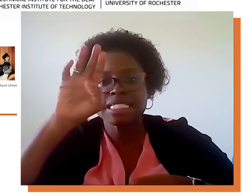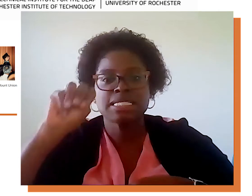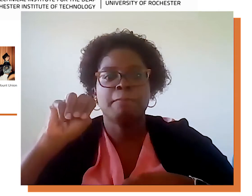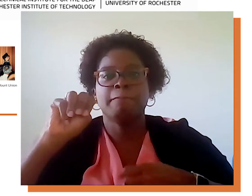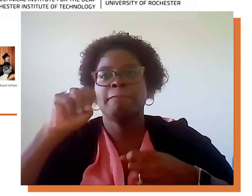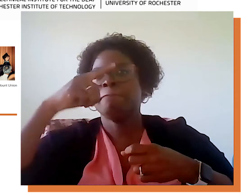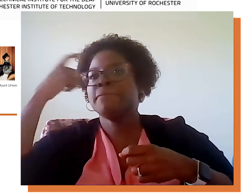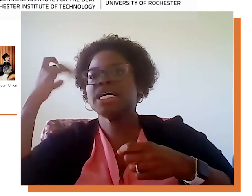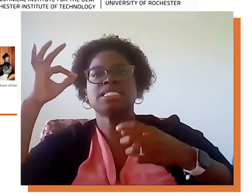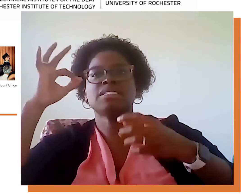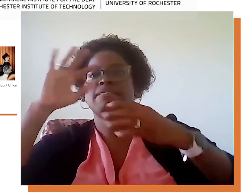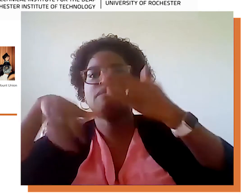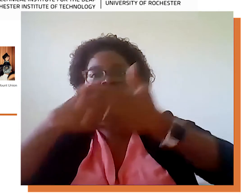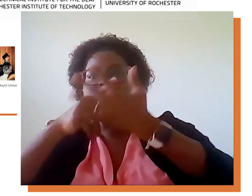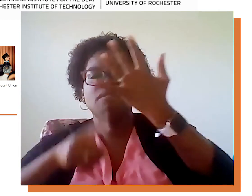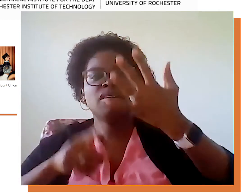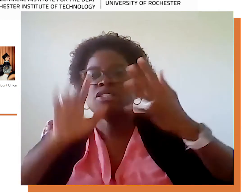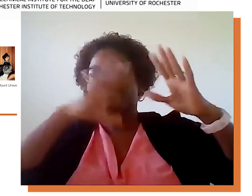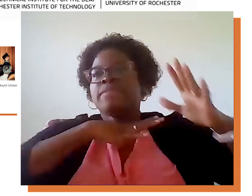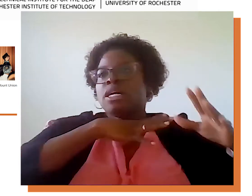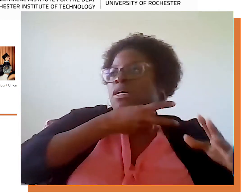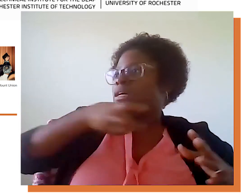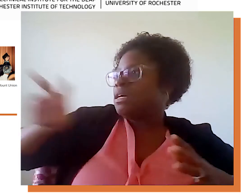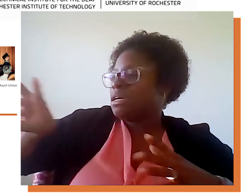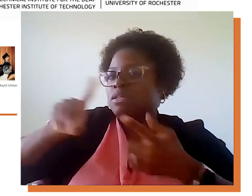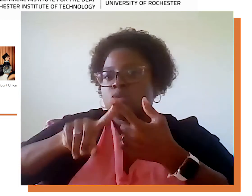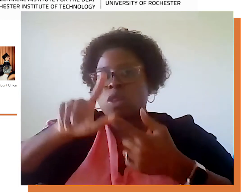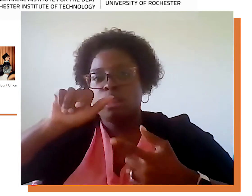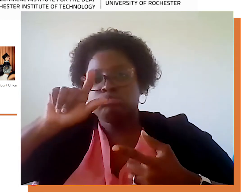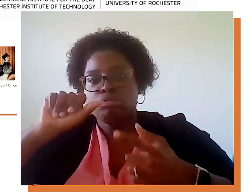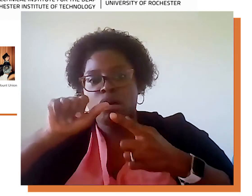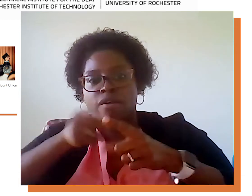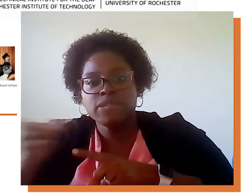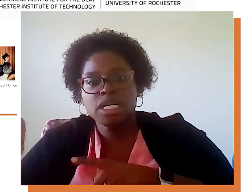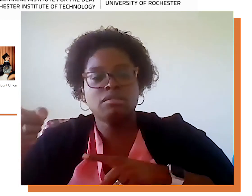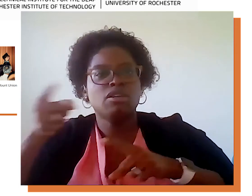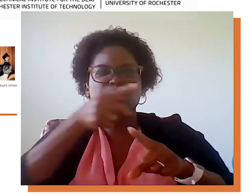faced...faced sexism, racism, oppression,